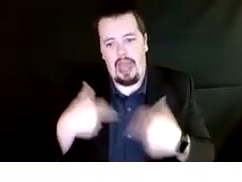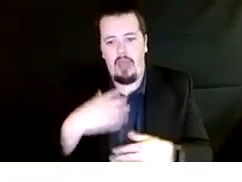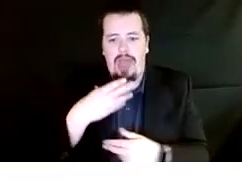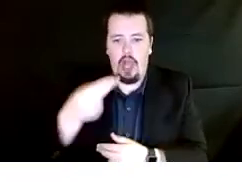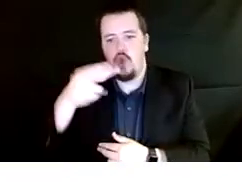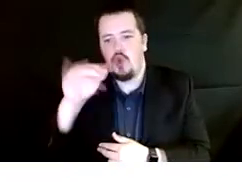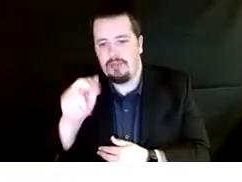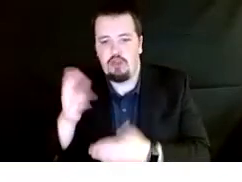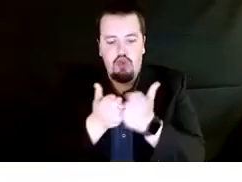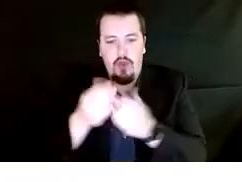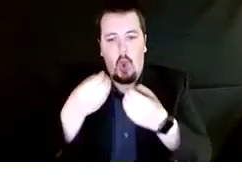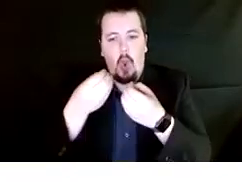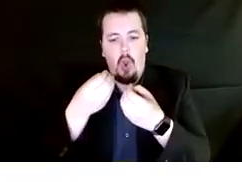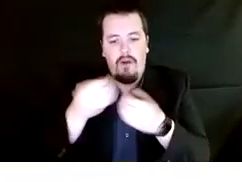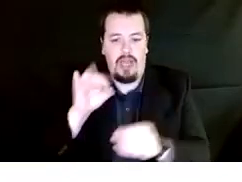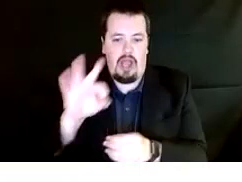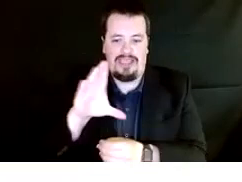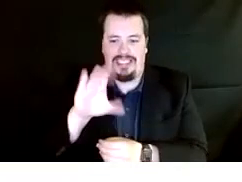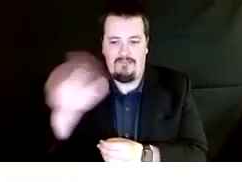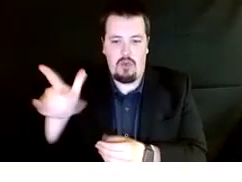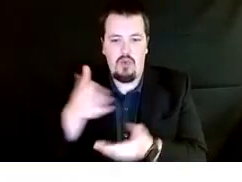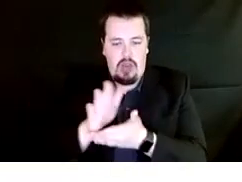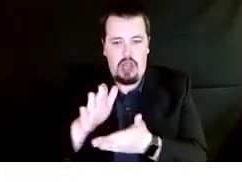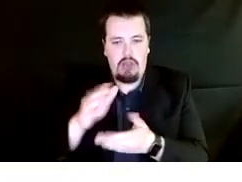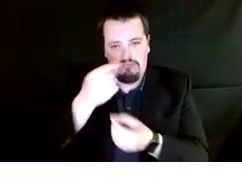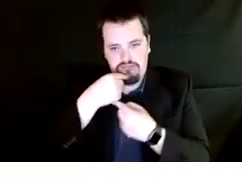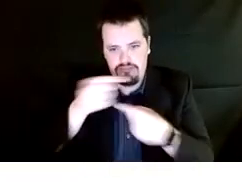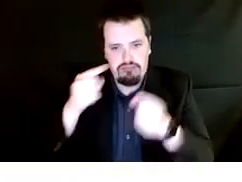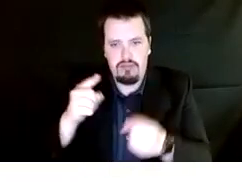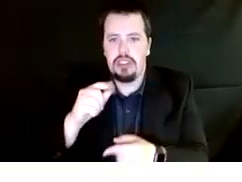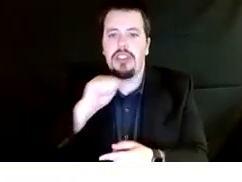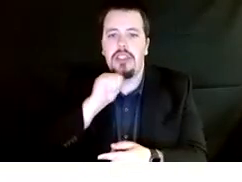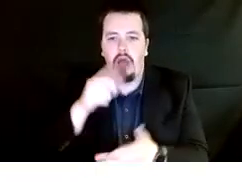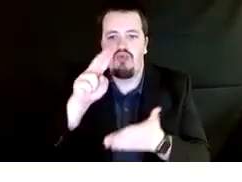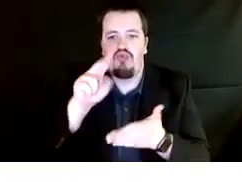Office of Civil Rights issued guidance on non-discrimination early in the pandemic at the